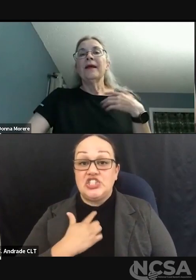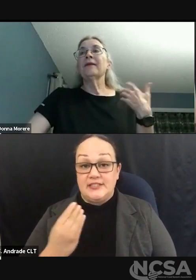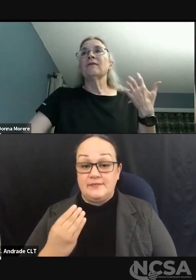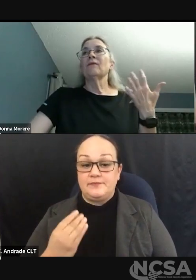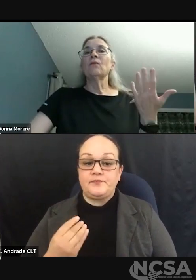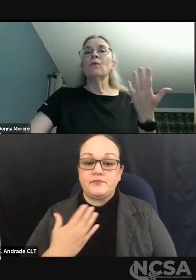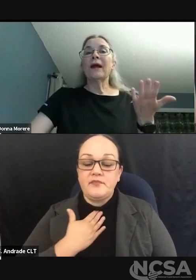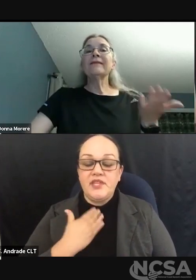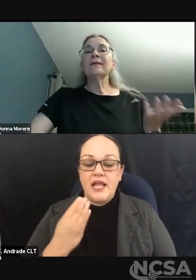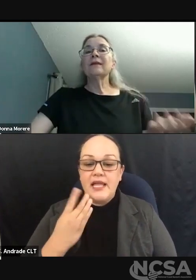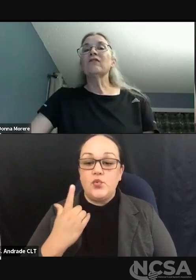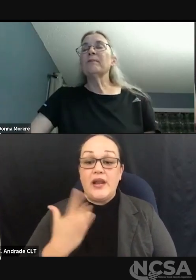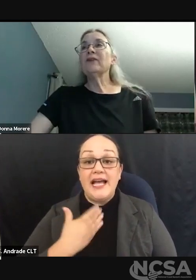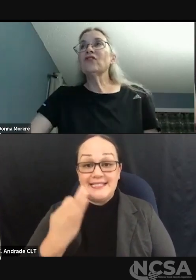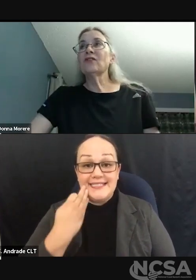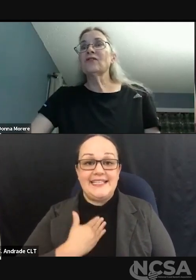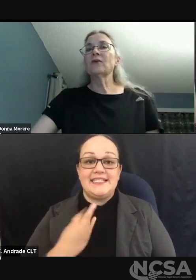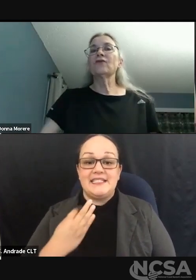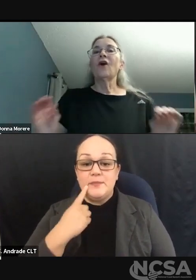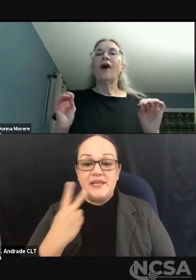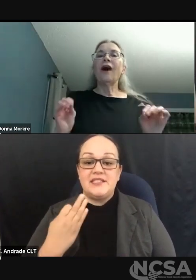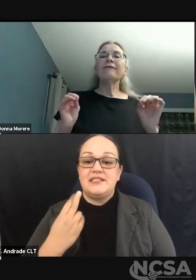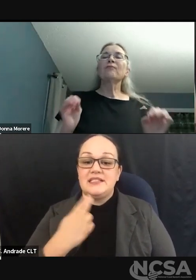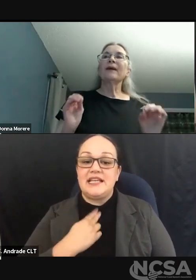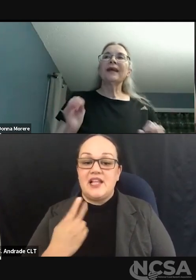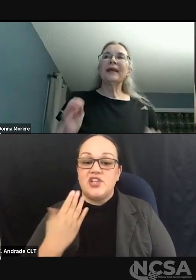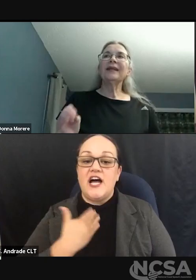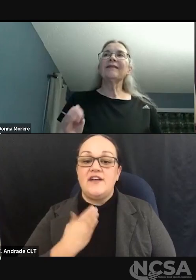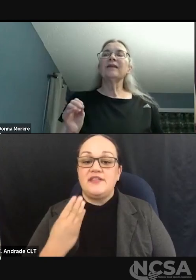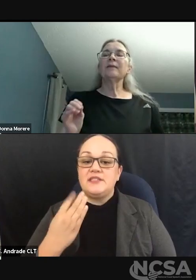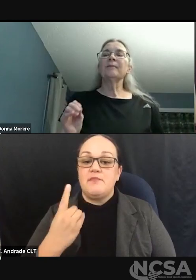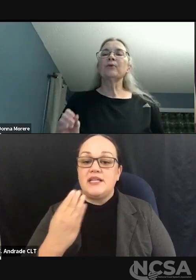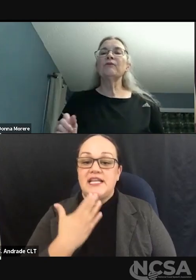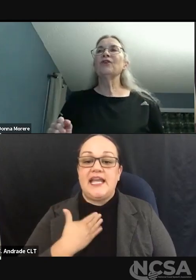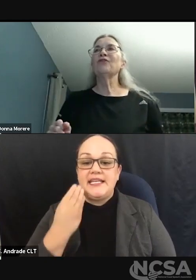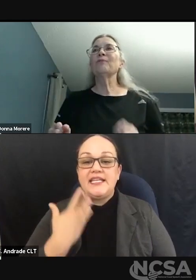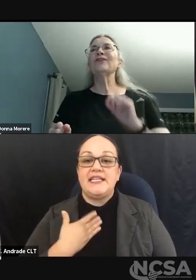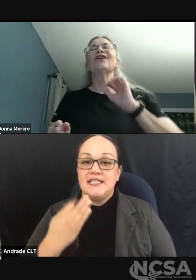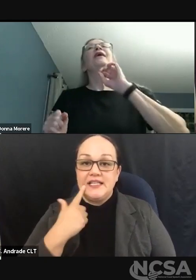and what I see is speech skills often spontaneously improve with Cued Speech